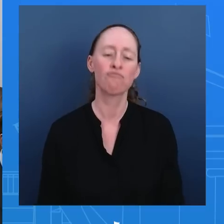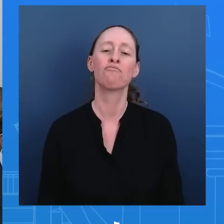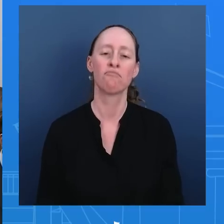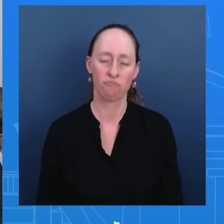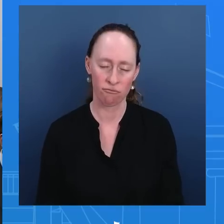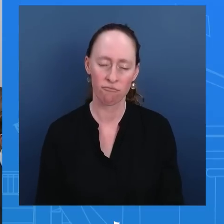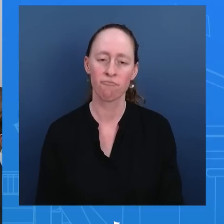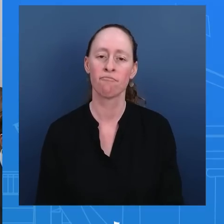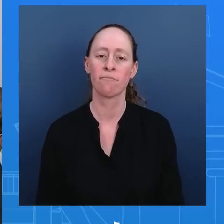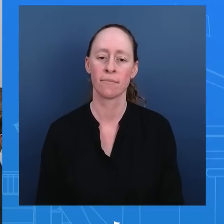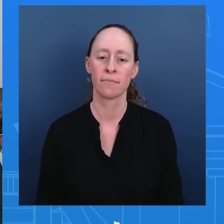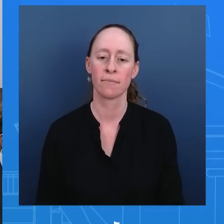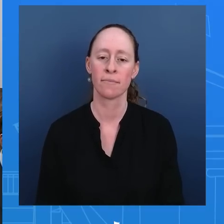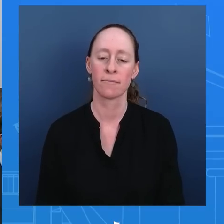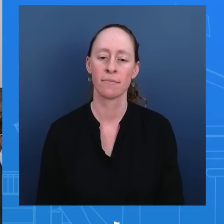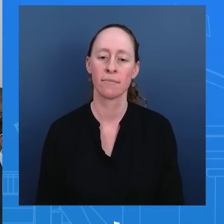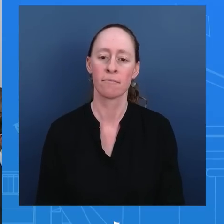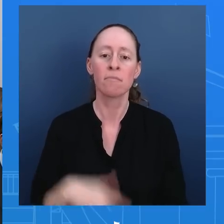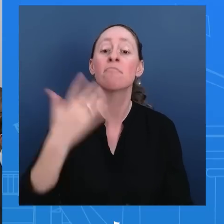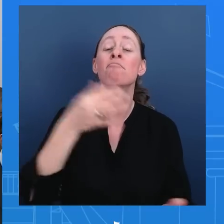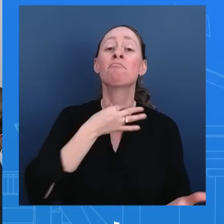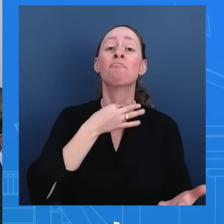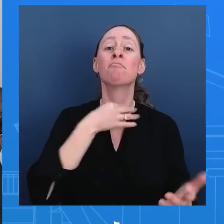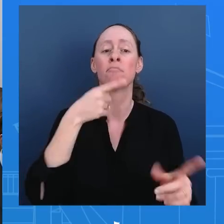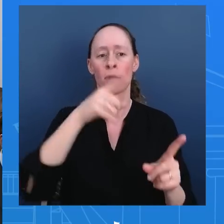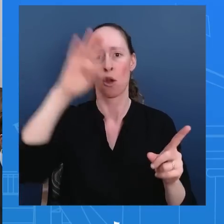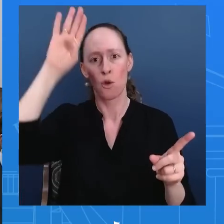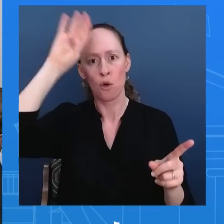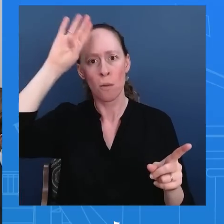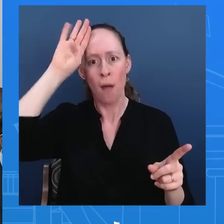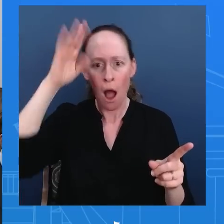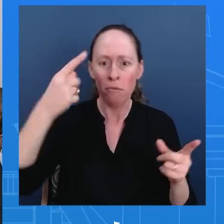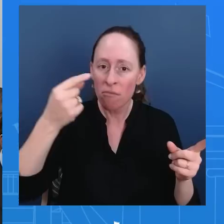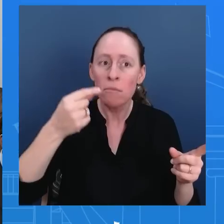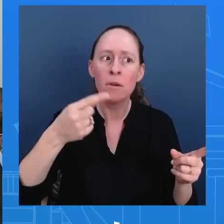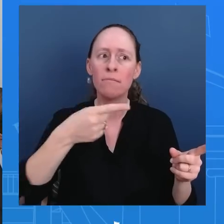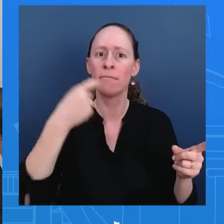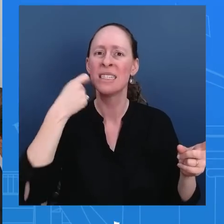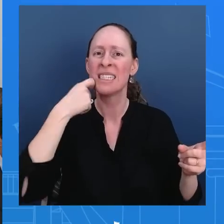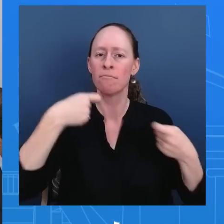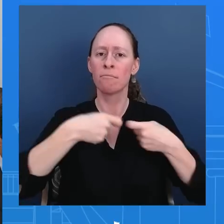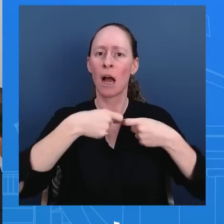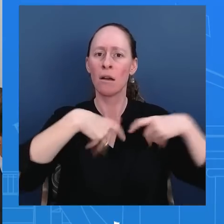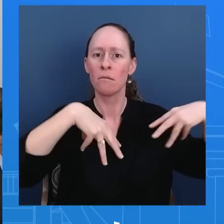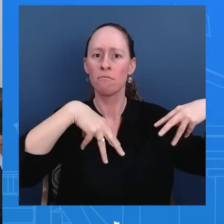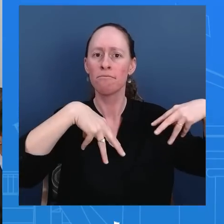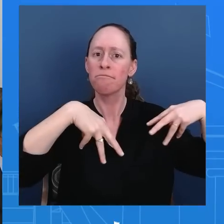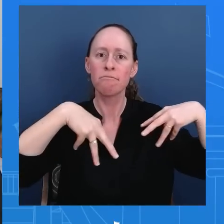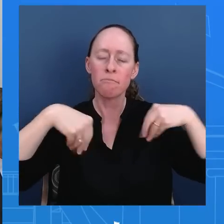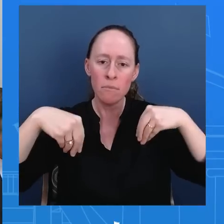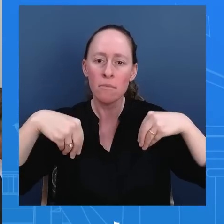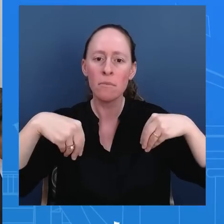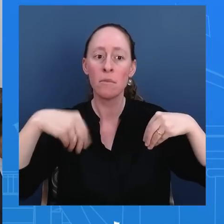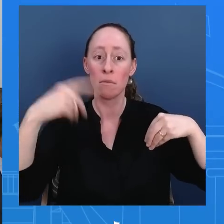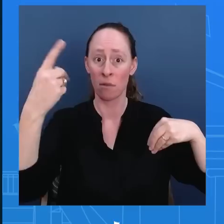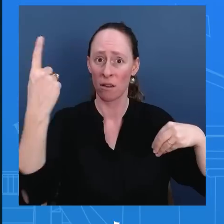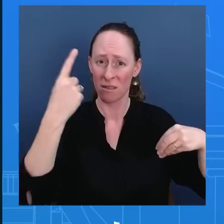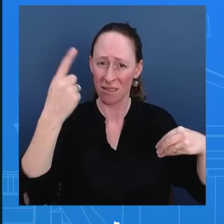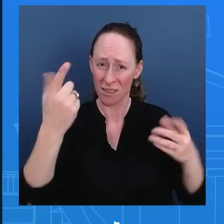in recent days. So, I was wondering: Is the White House monitoring the situation, particularly for signs of unrest? Thank you. Ms. Jean-Pierre: So, we are closely